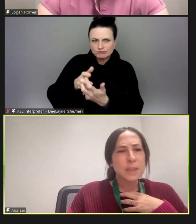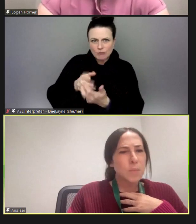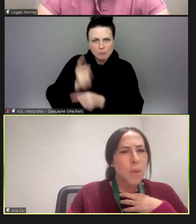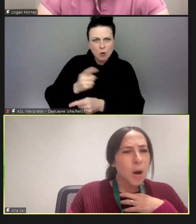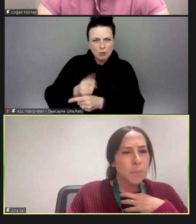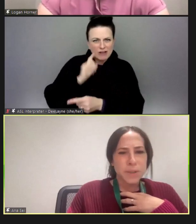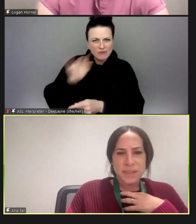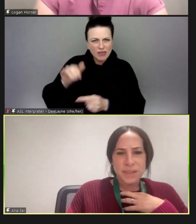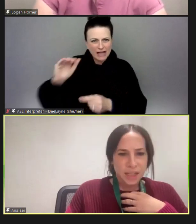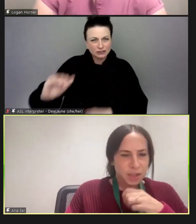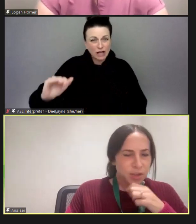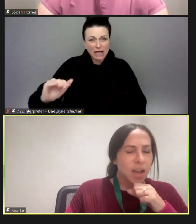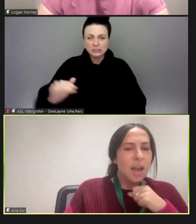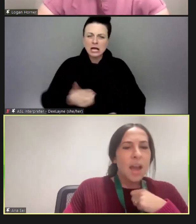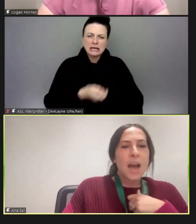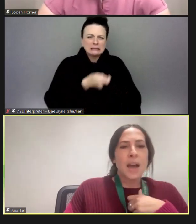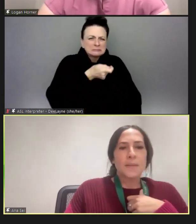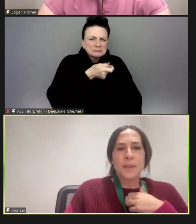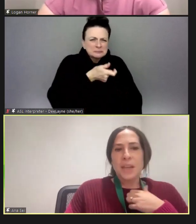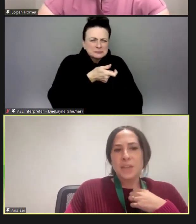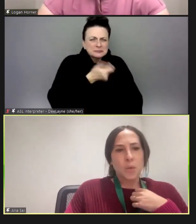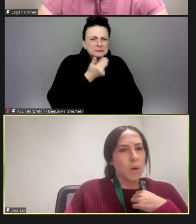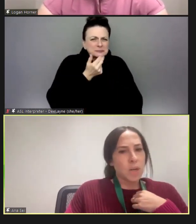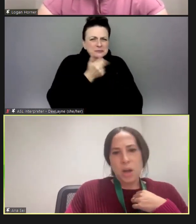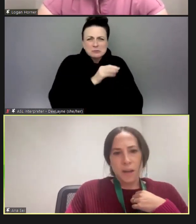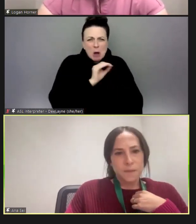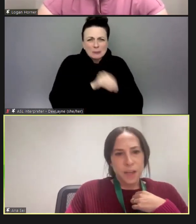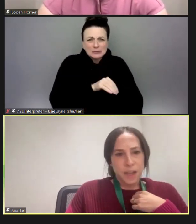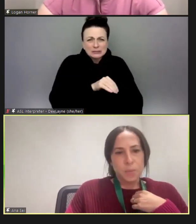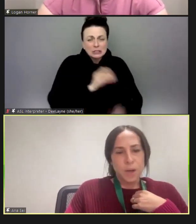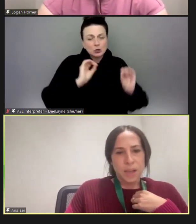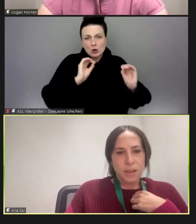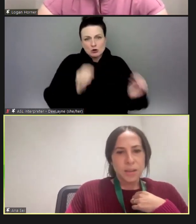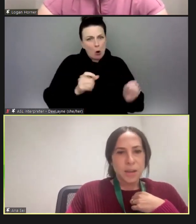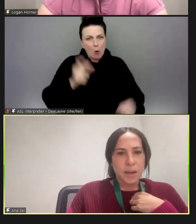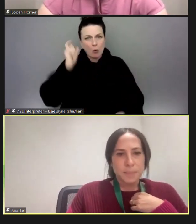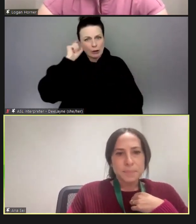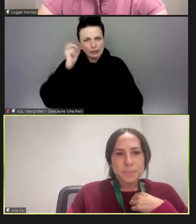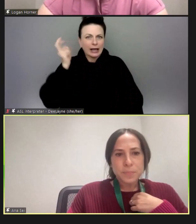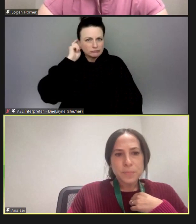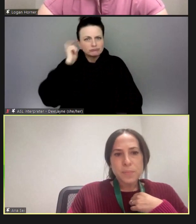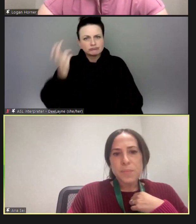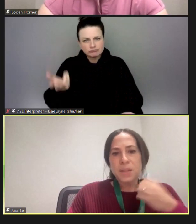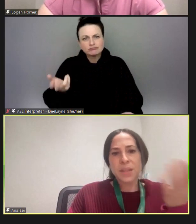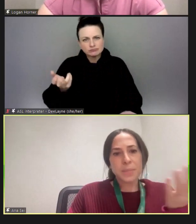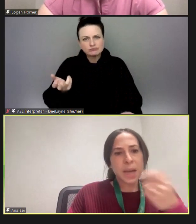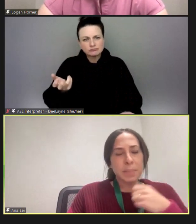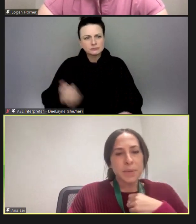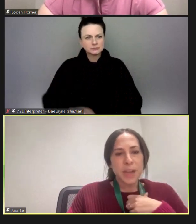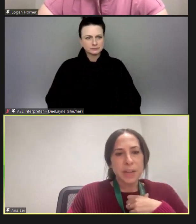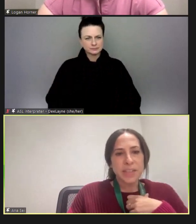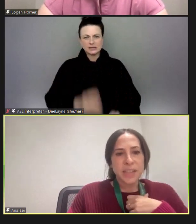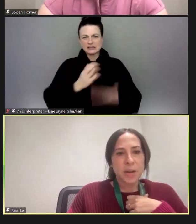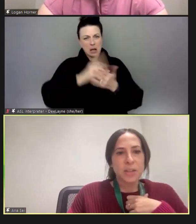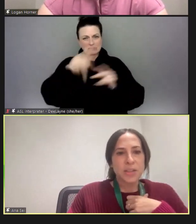small percentage of kids who are not fit